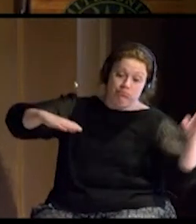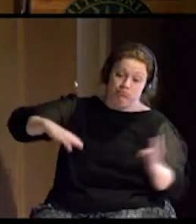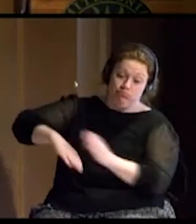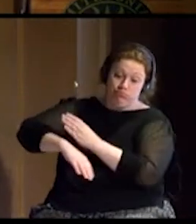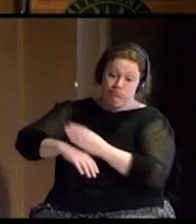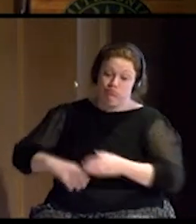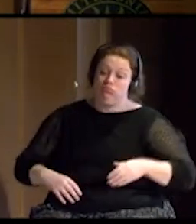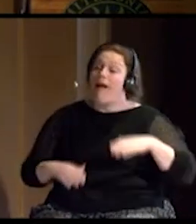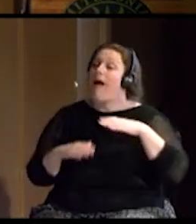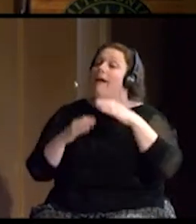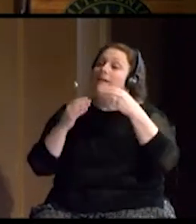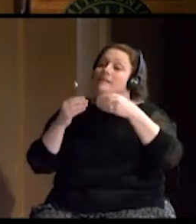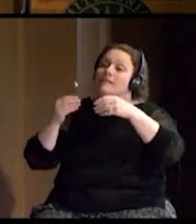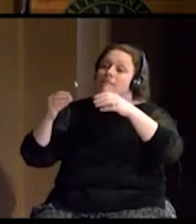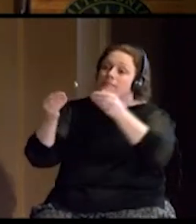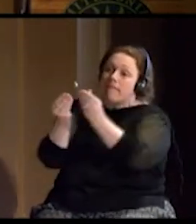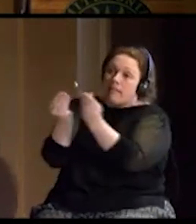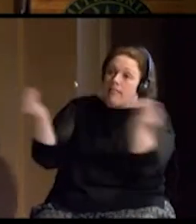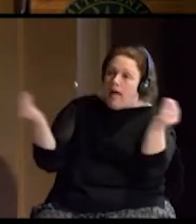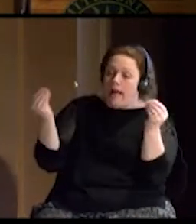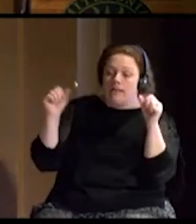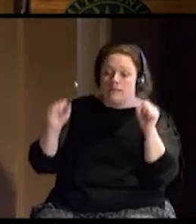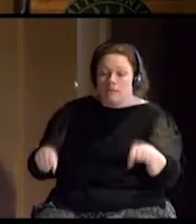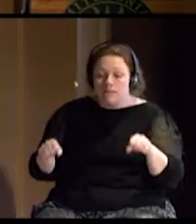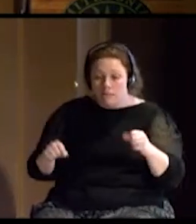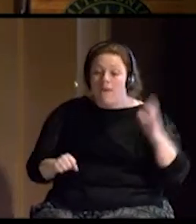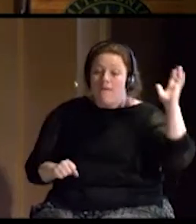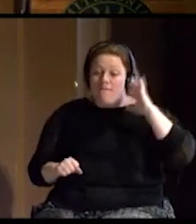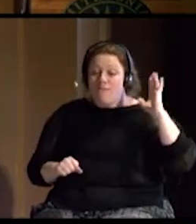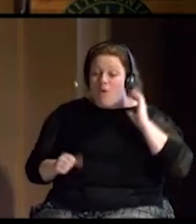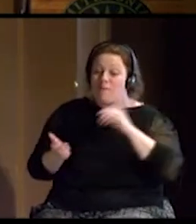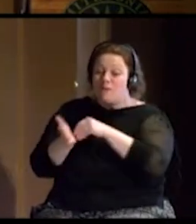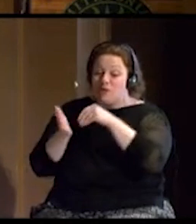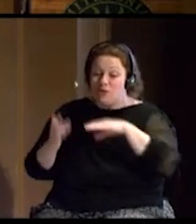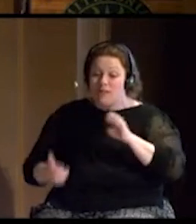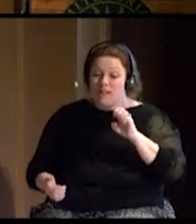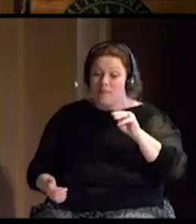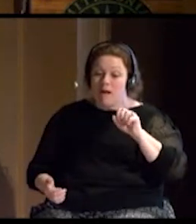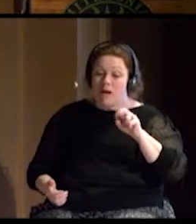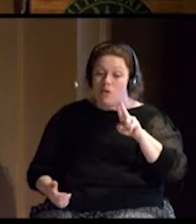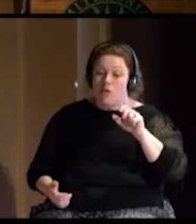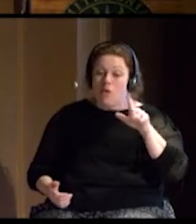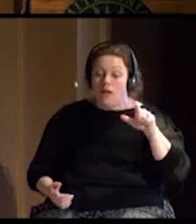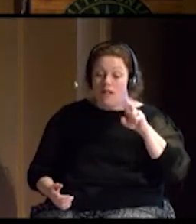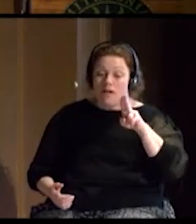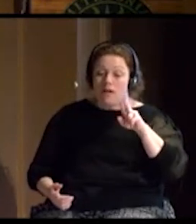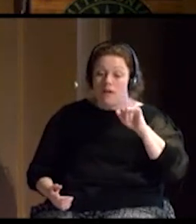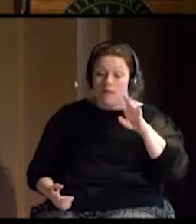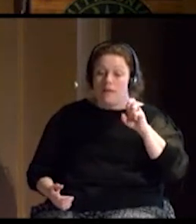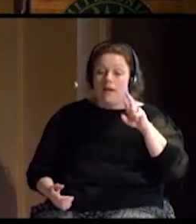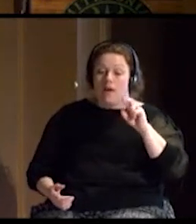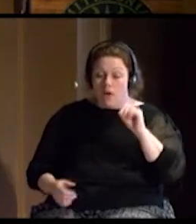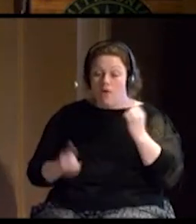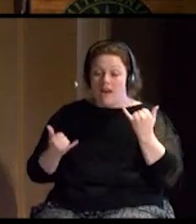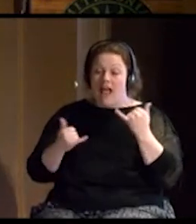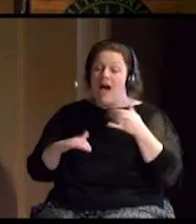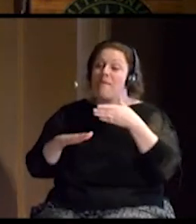So the study here was led by my former PhD student, Emmanuell Ribeiro, who's now a postdoc at University of Basel in Switzerland.